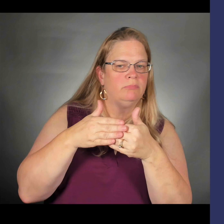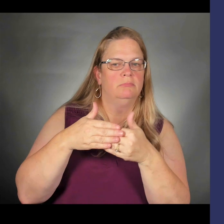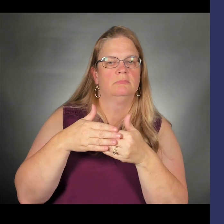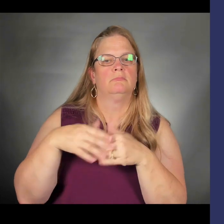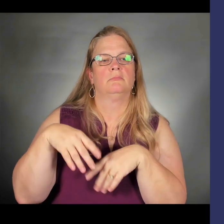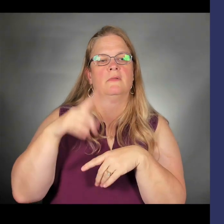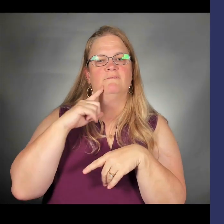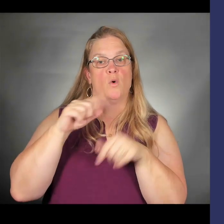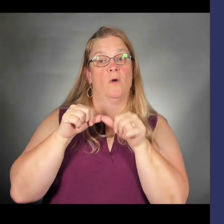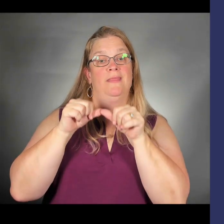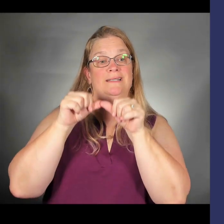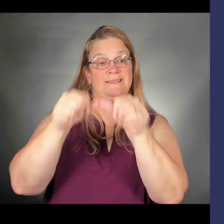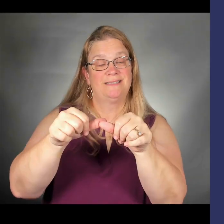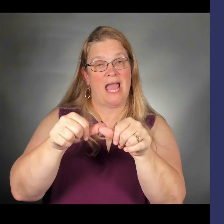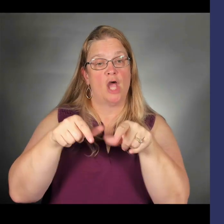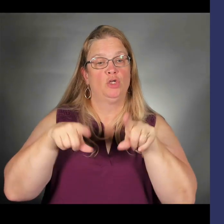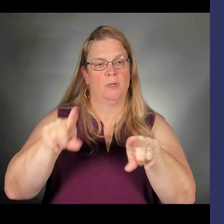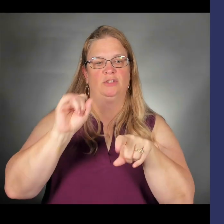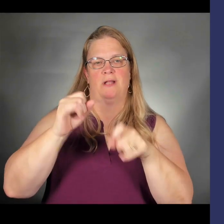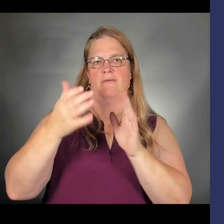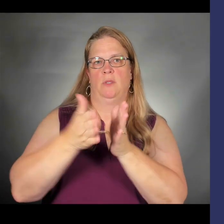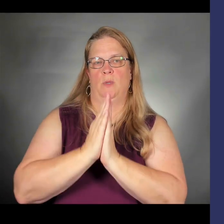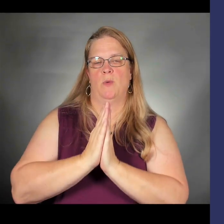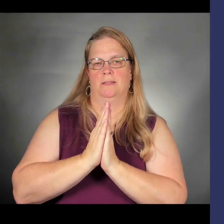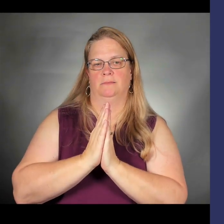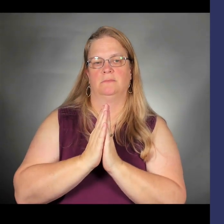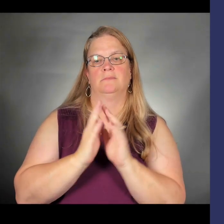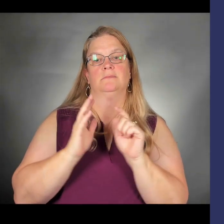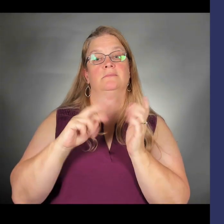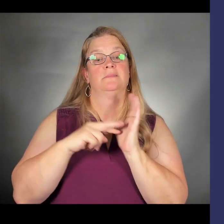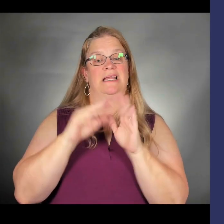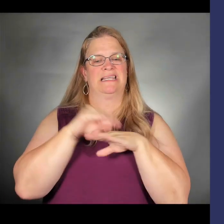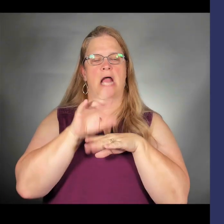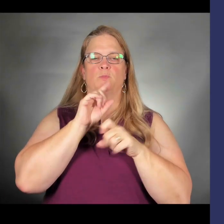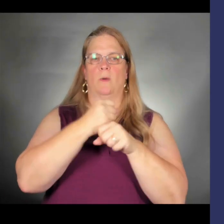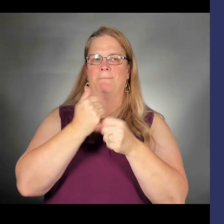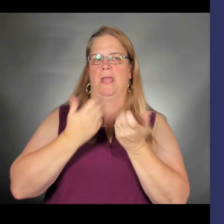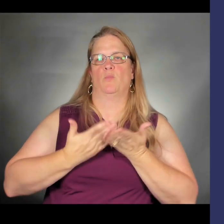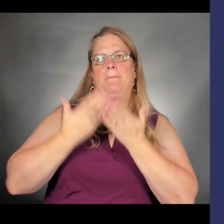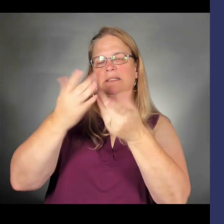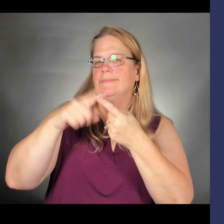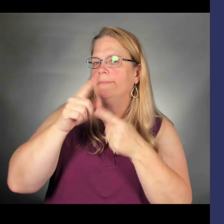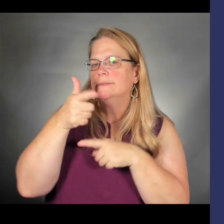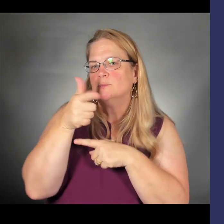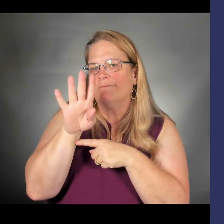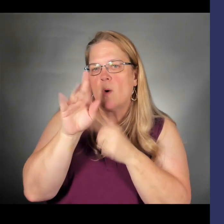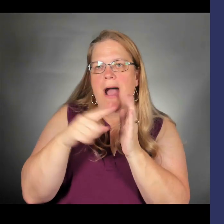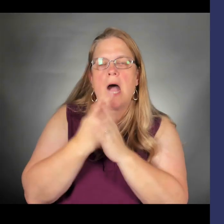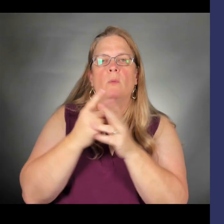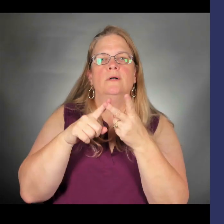During the post screening or post assessment period for the entire duration of the request,